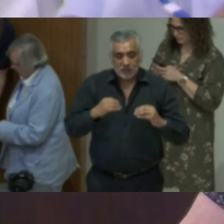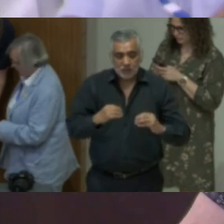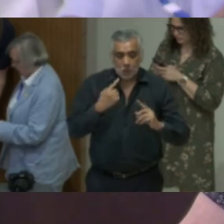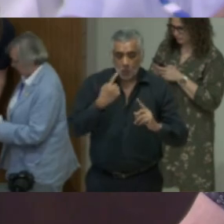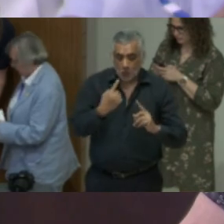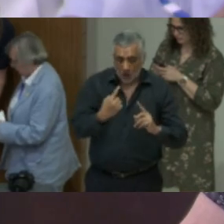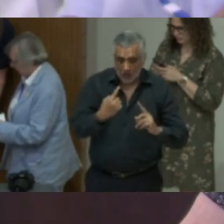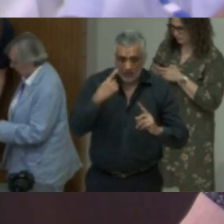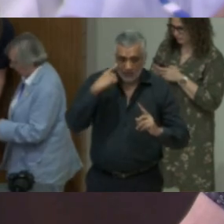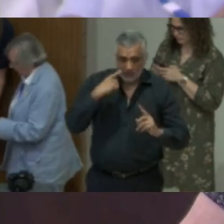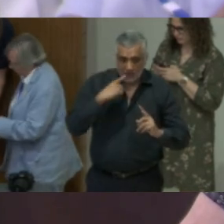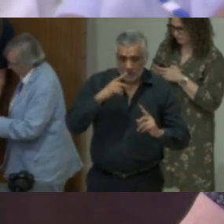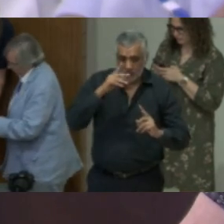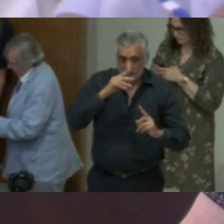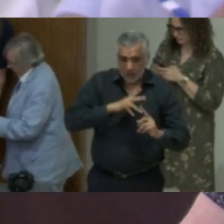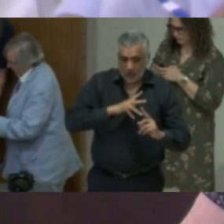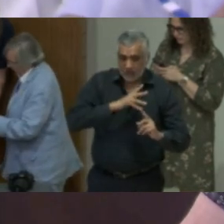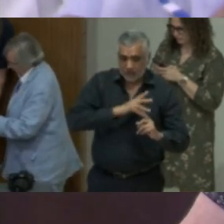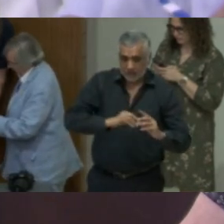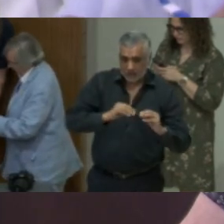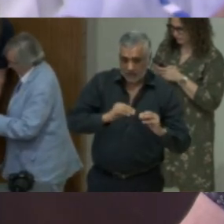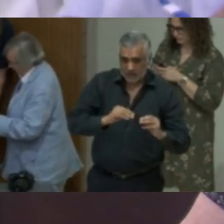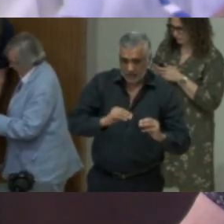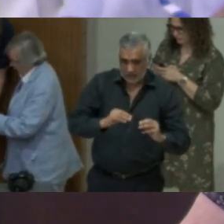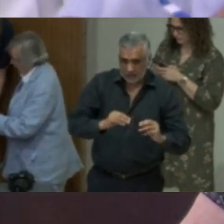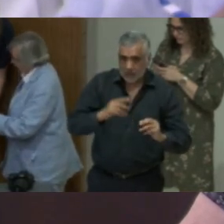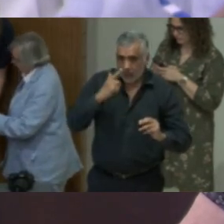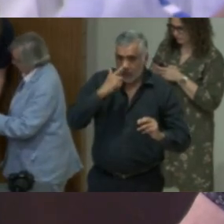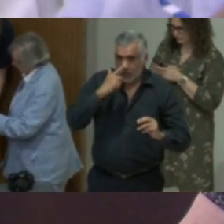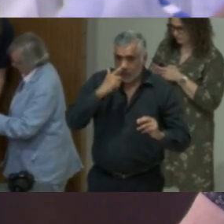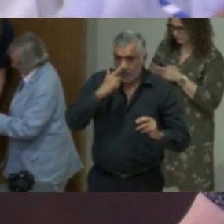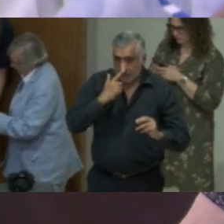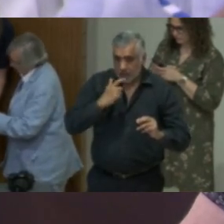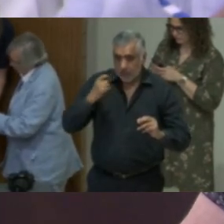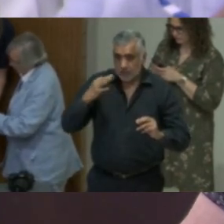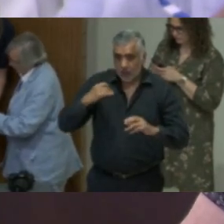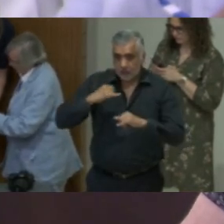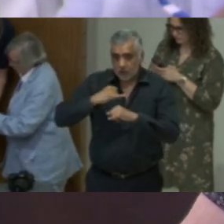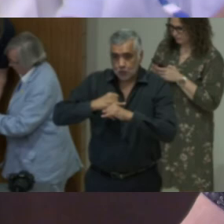serving the whole church in Nairobi and Kenya at the moment, because of the institutional barriers that we have